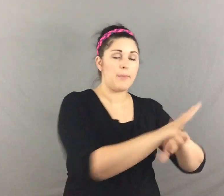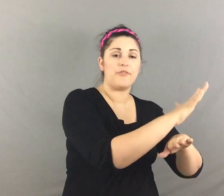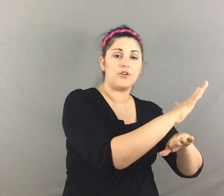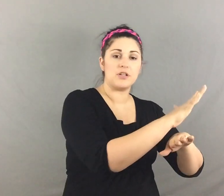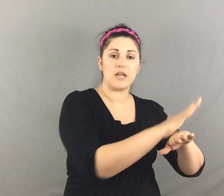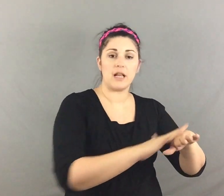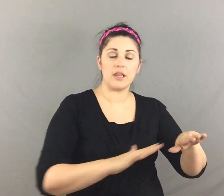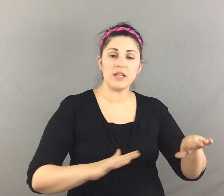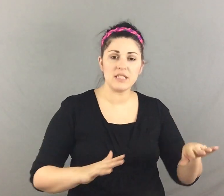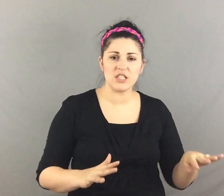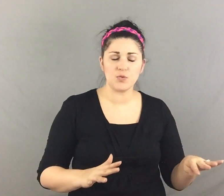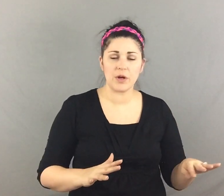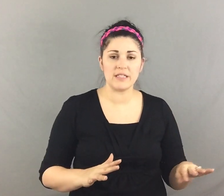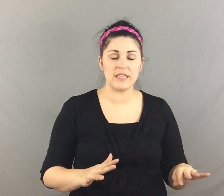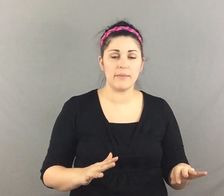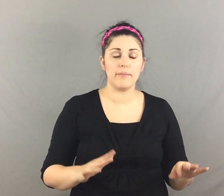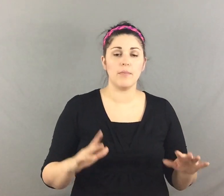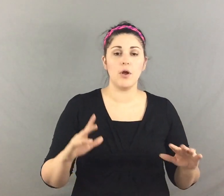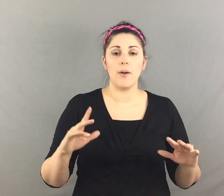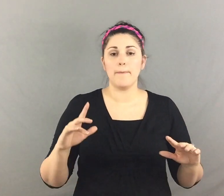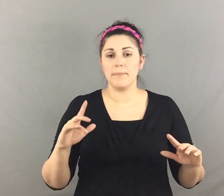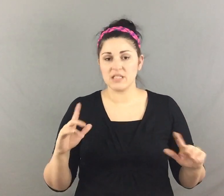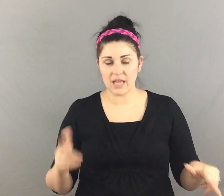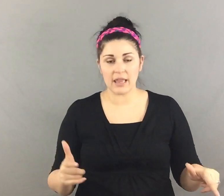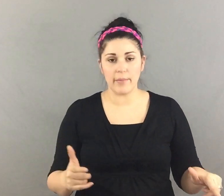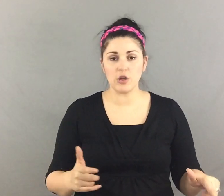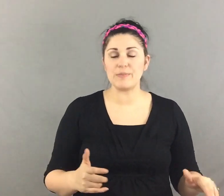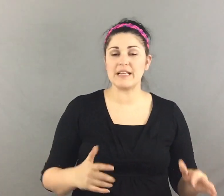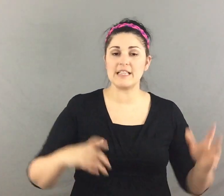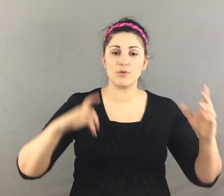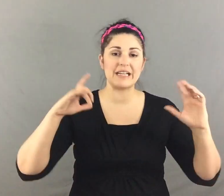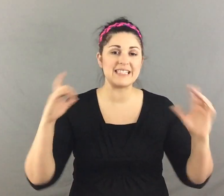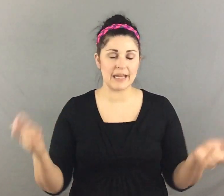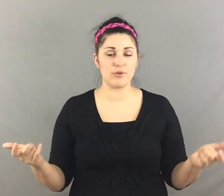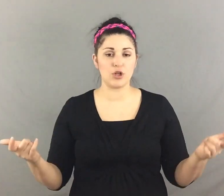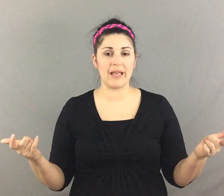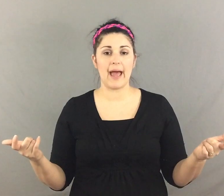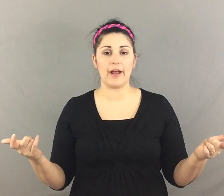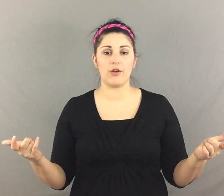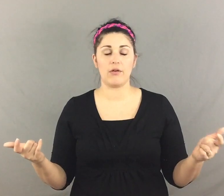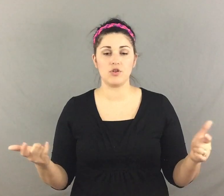I prefer to sign like this and this is where I see it sign the most because it's more conceptually accurate,